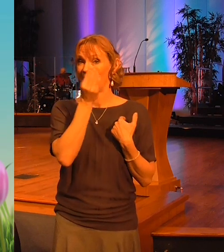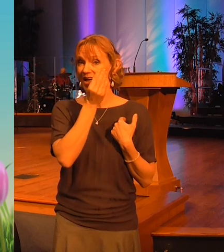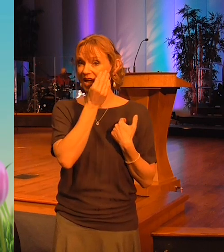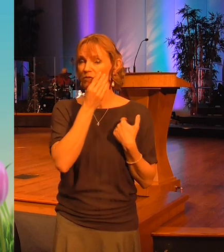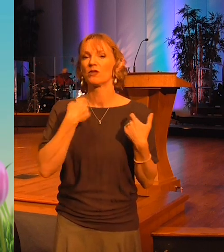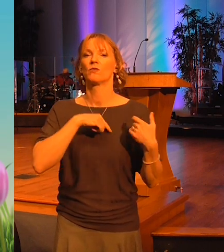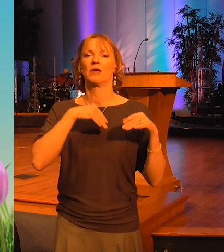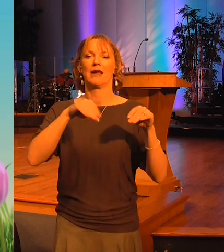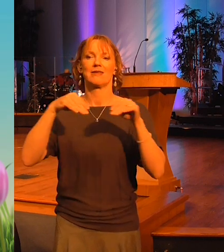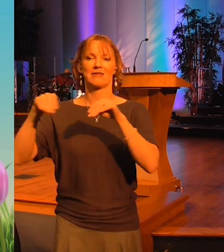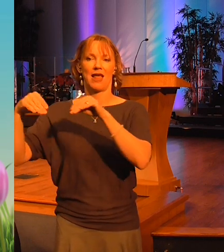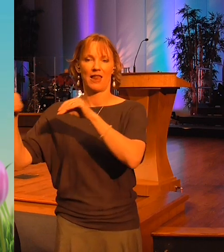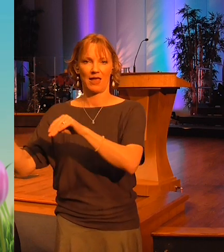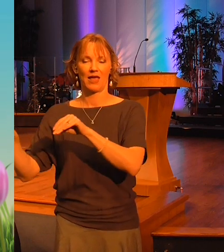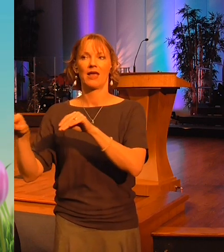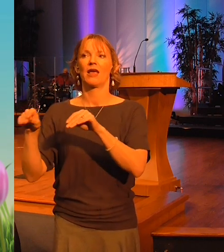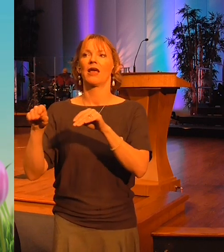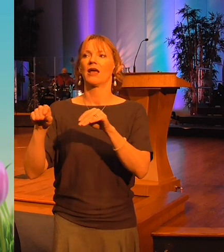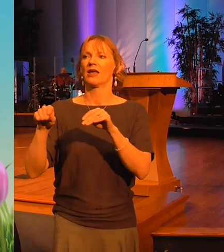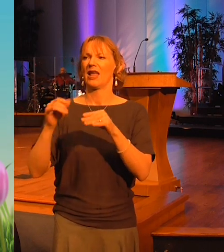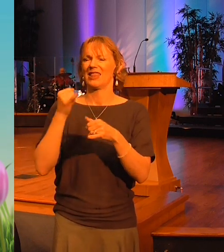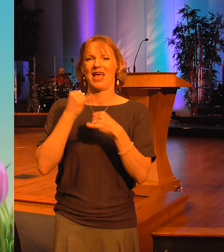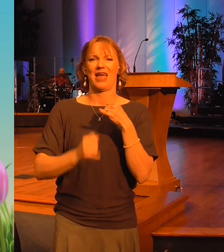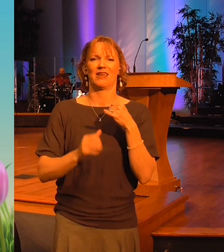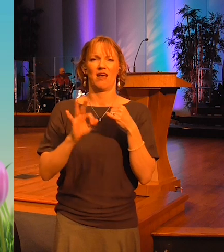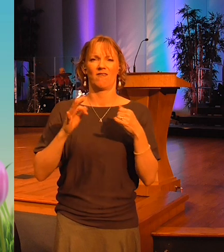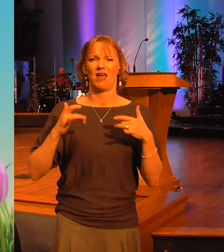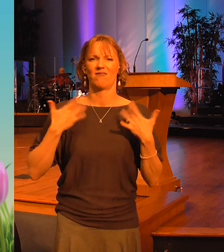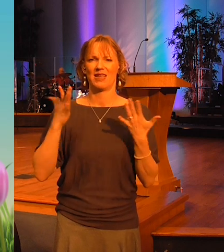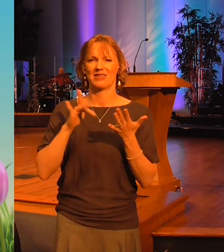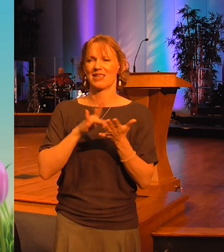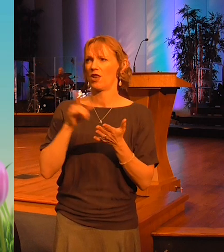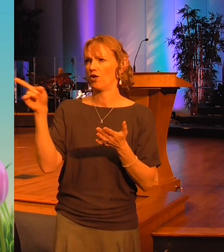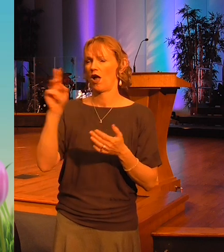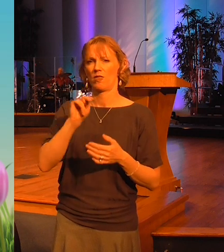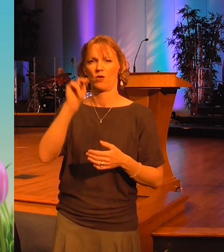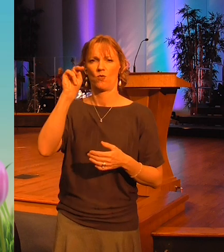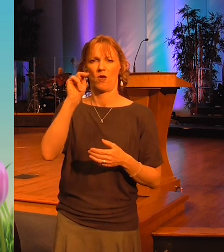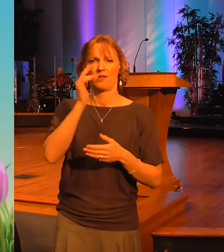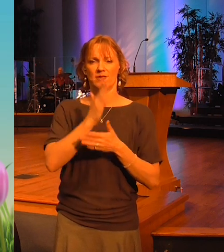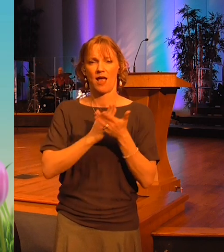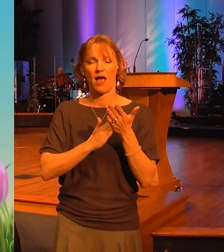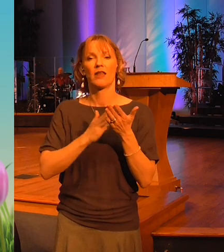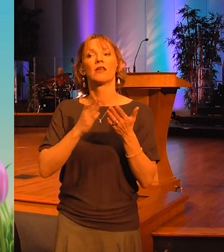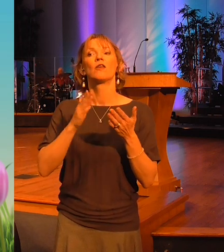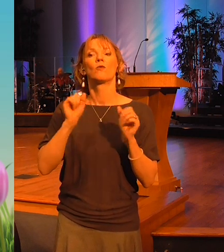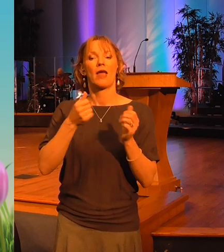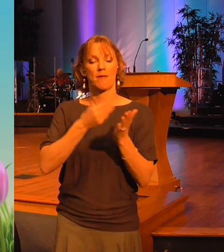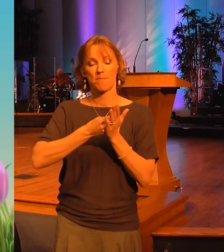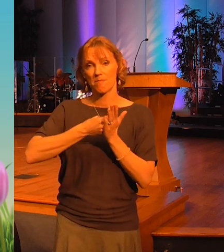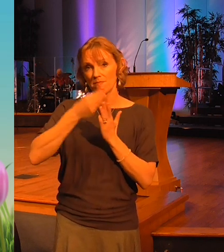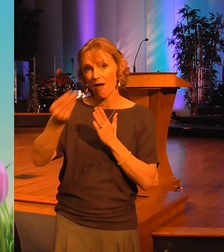end of um what we call the event center on the north side you can buy a plant or you can just